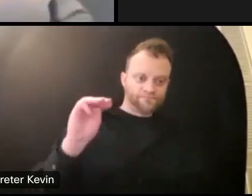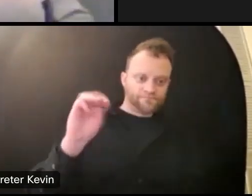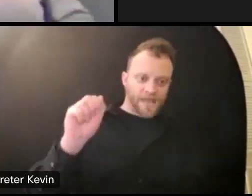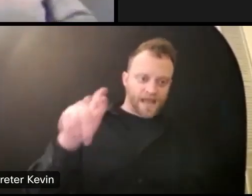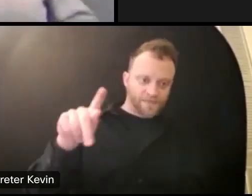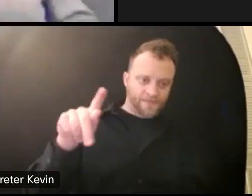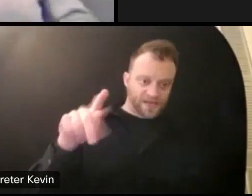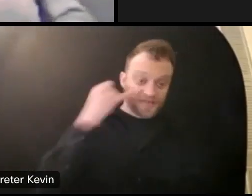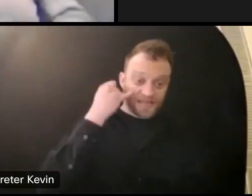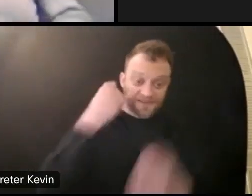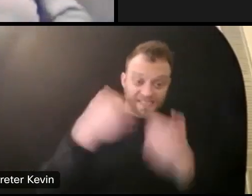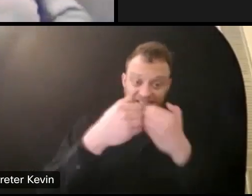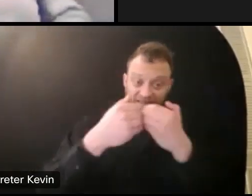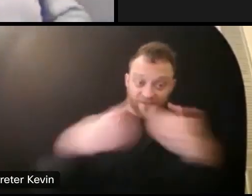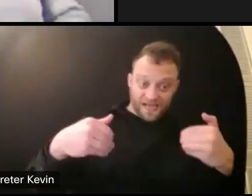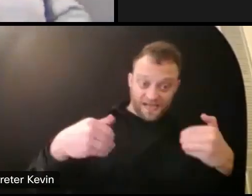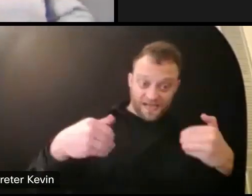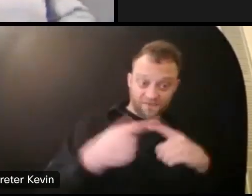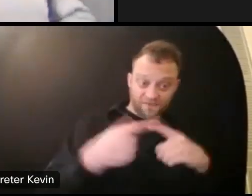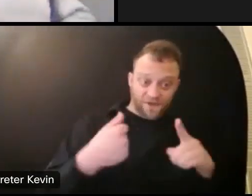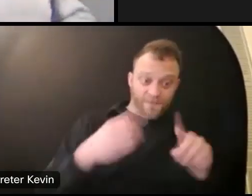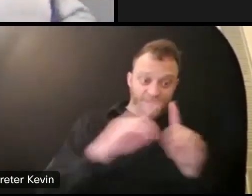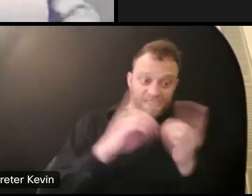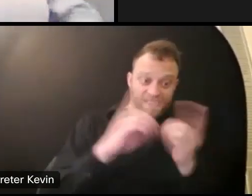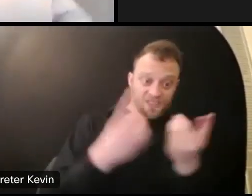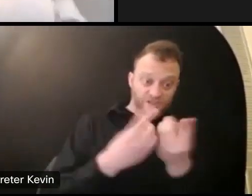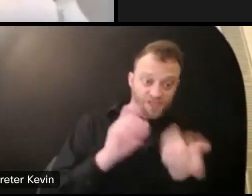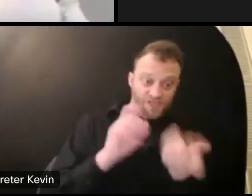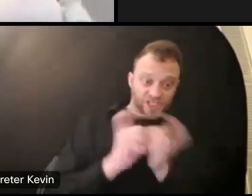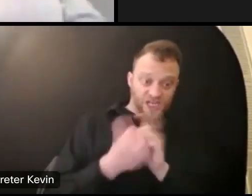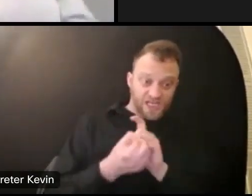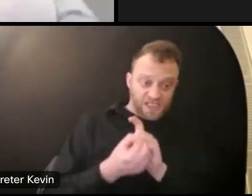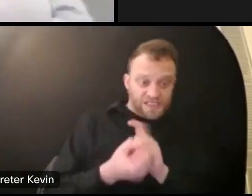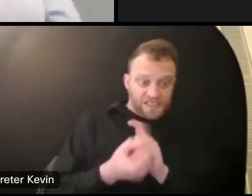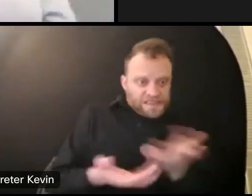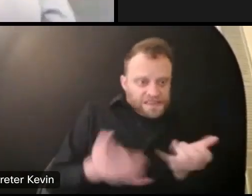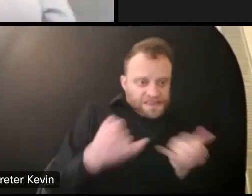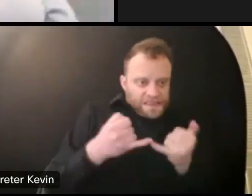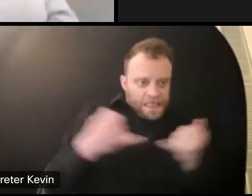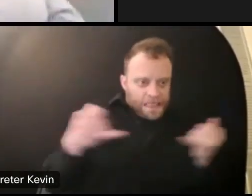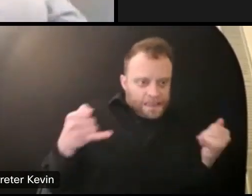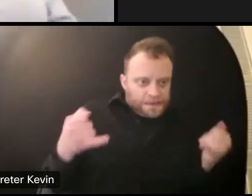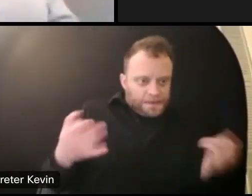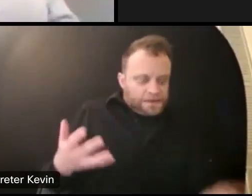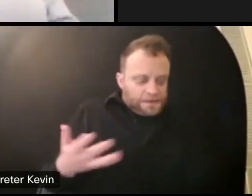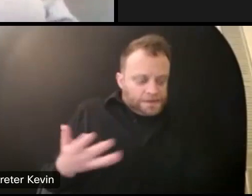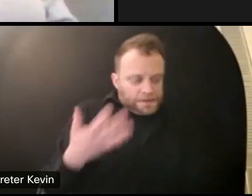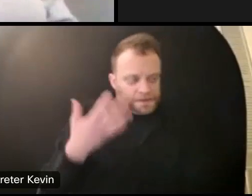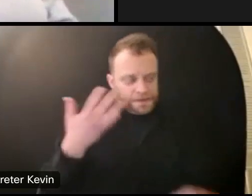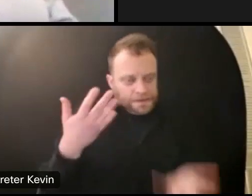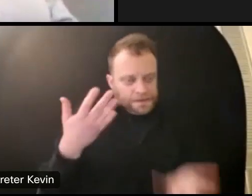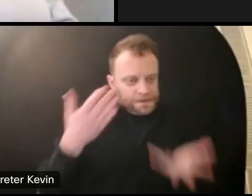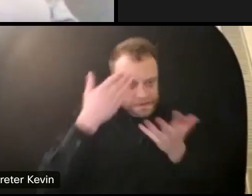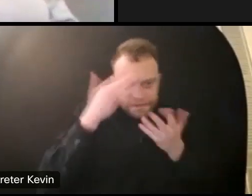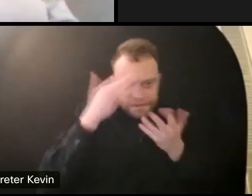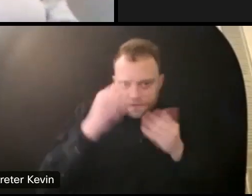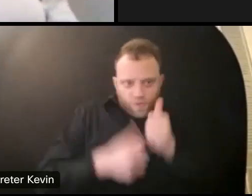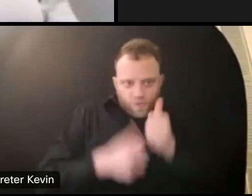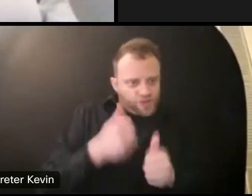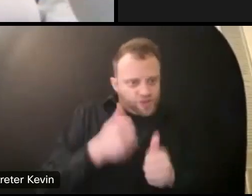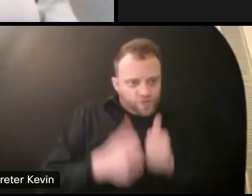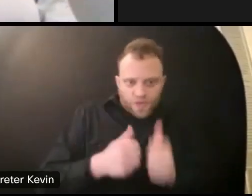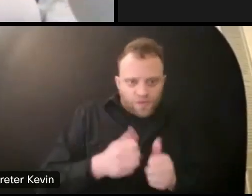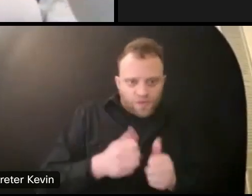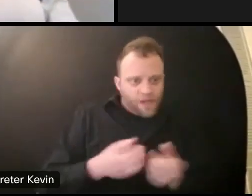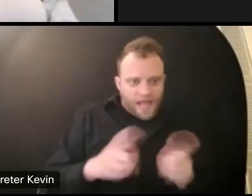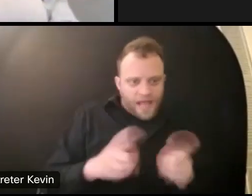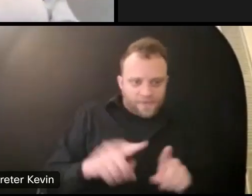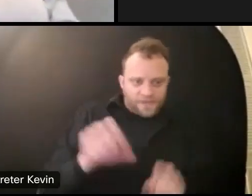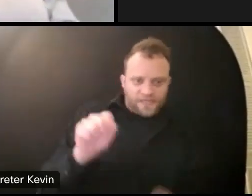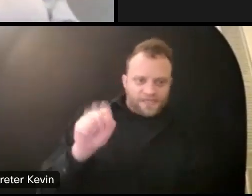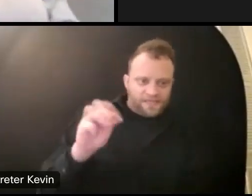we have no idea how you know which side, which one of the two new SMDs it should go to. But we are in